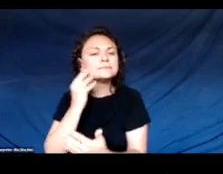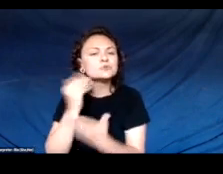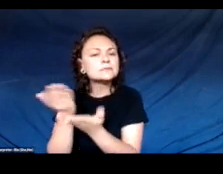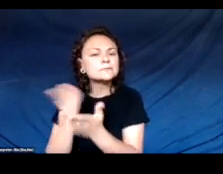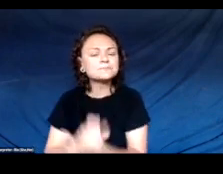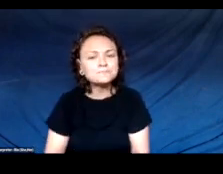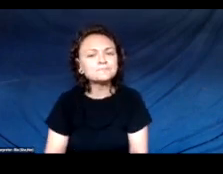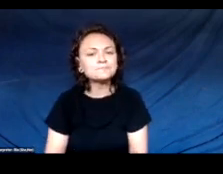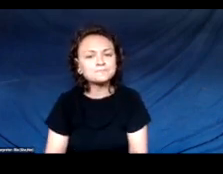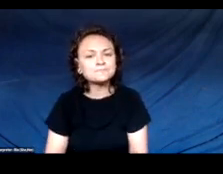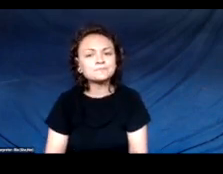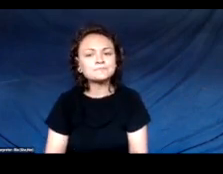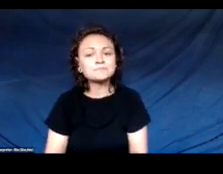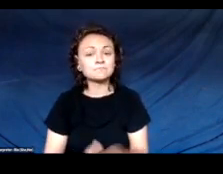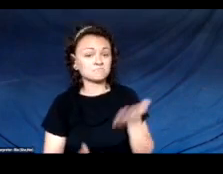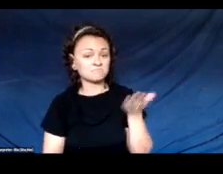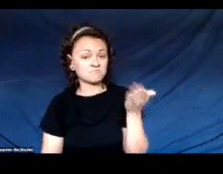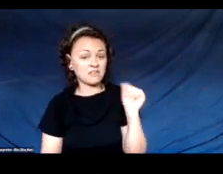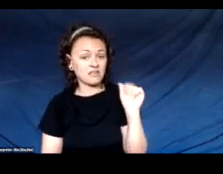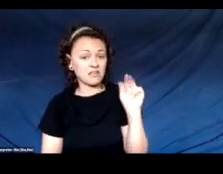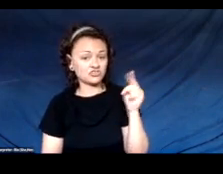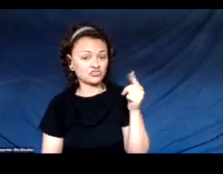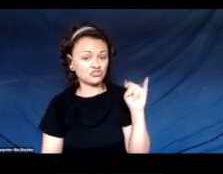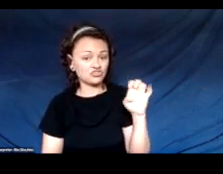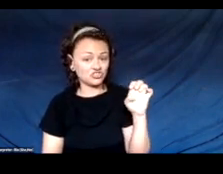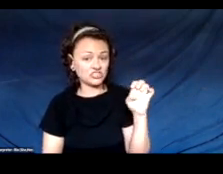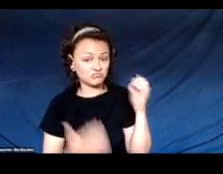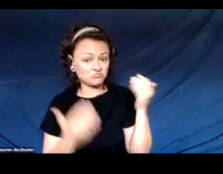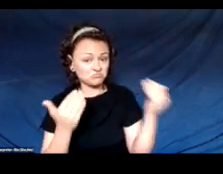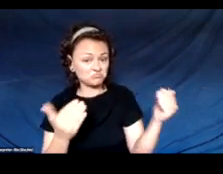Angie, do you want to start?